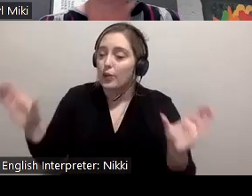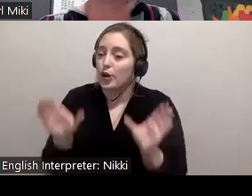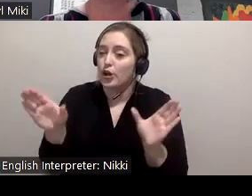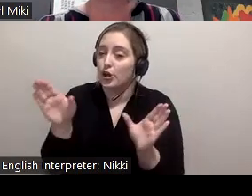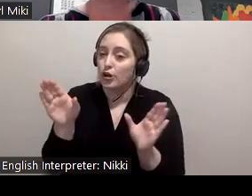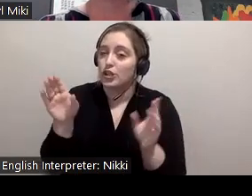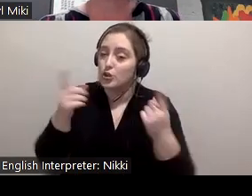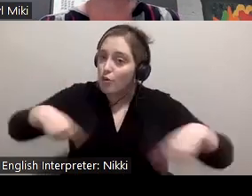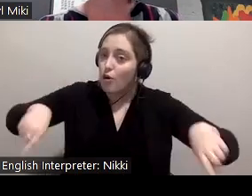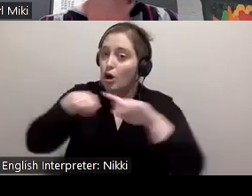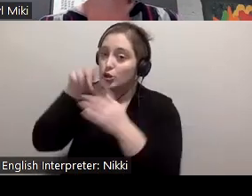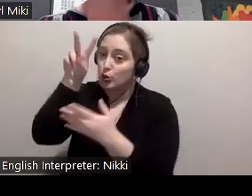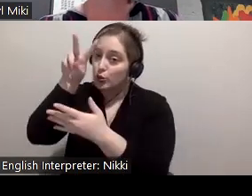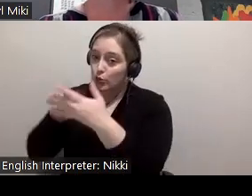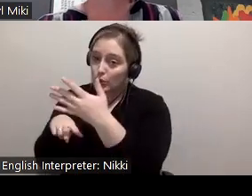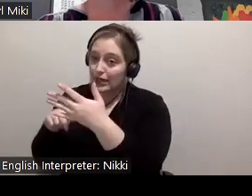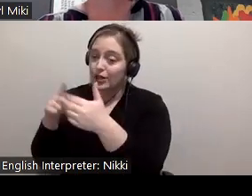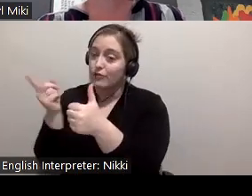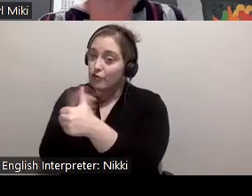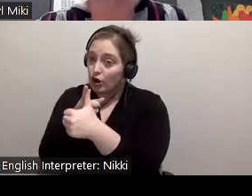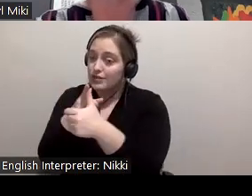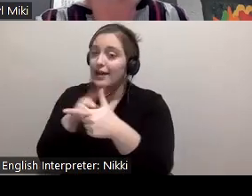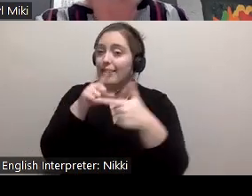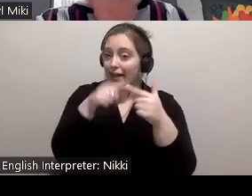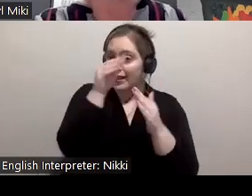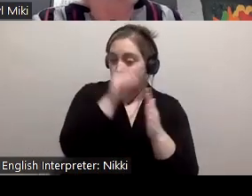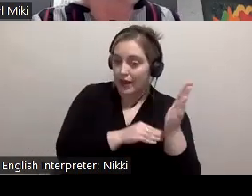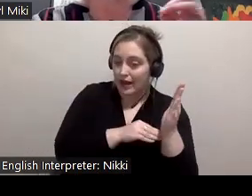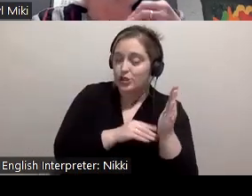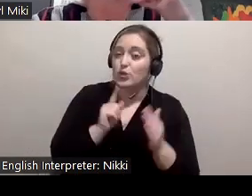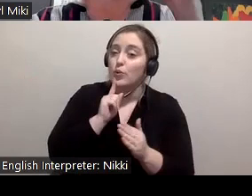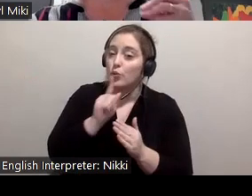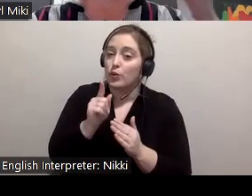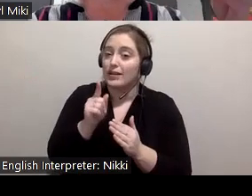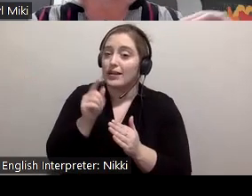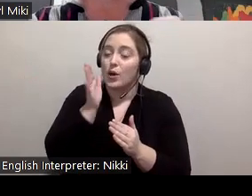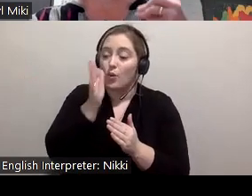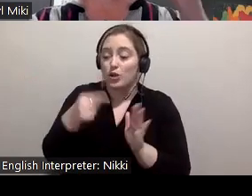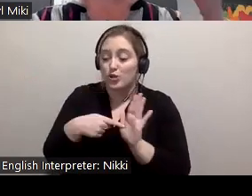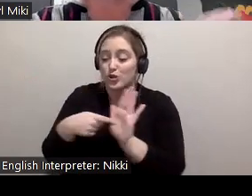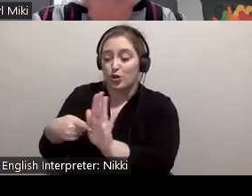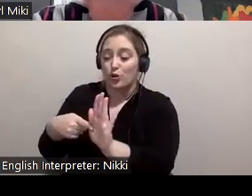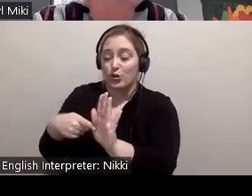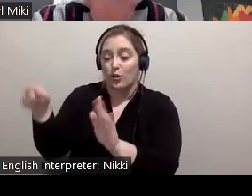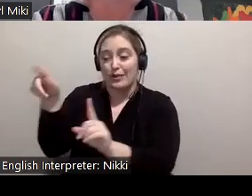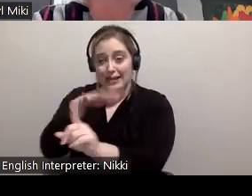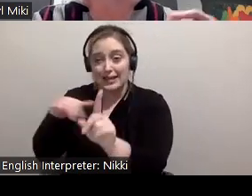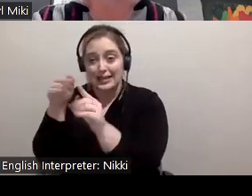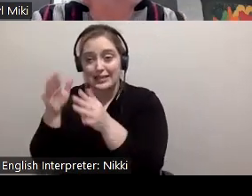that the assessors are looking for, what kinds of strengths and sex and successes and abilities, you know, are they